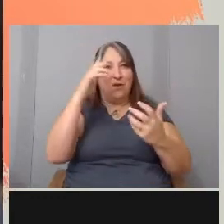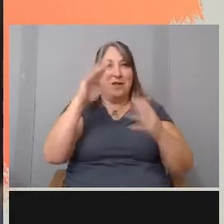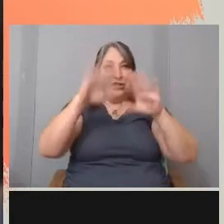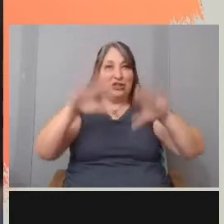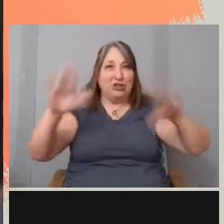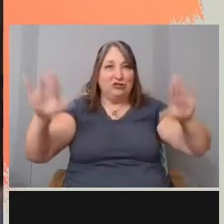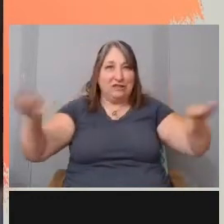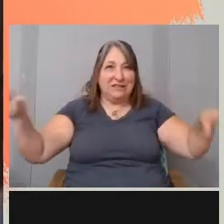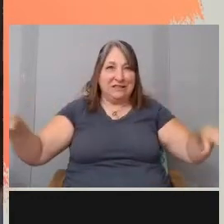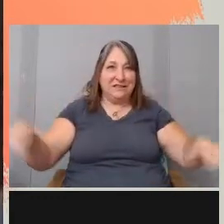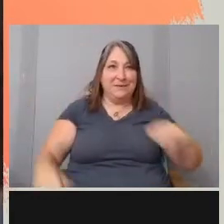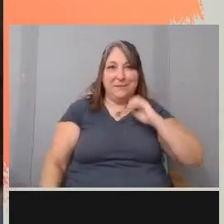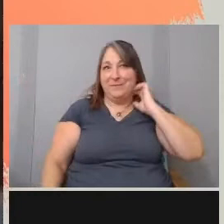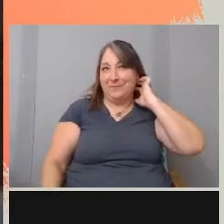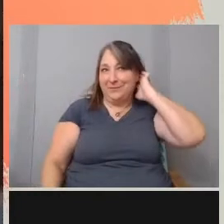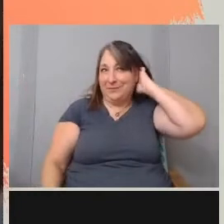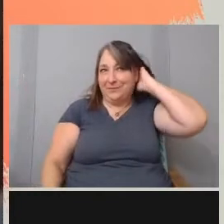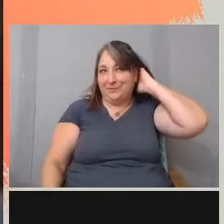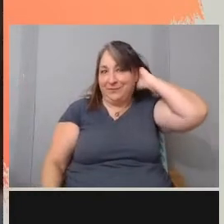(Dog barking)